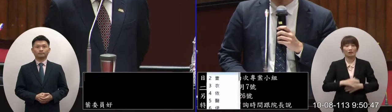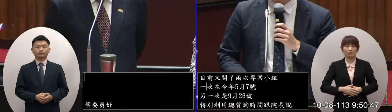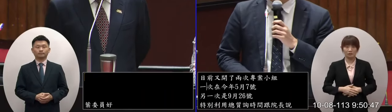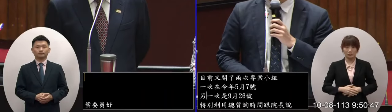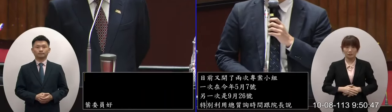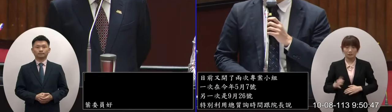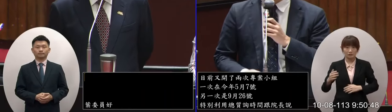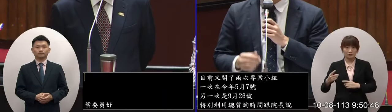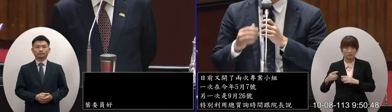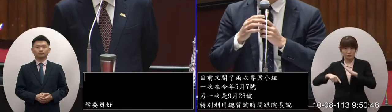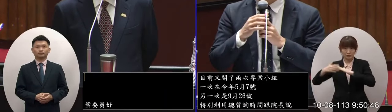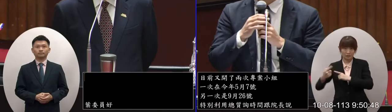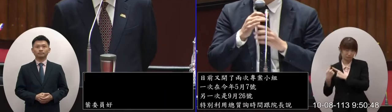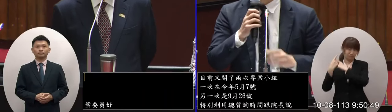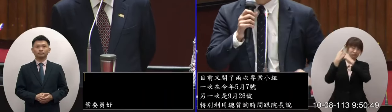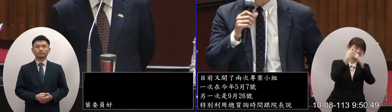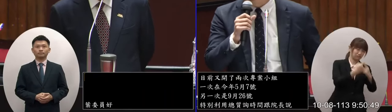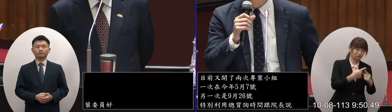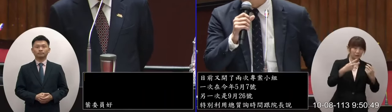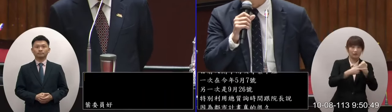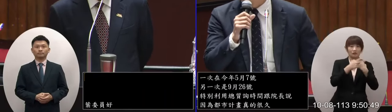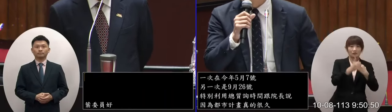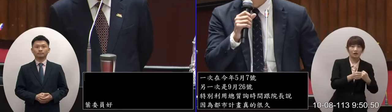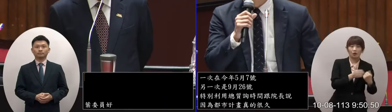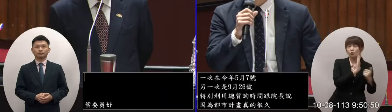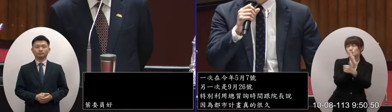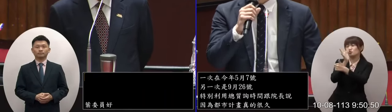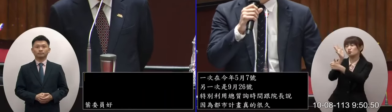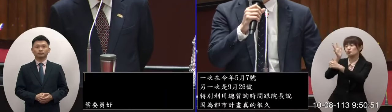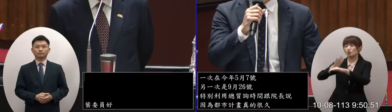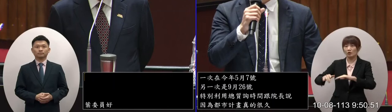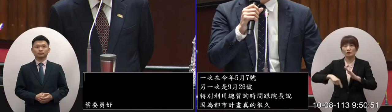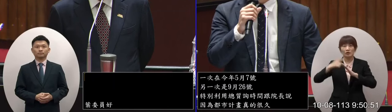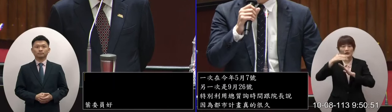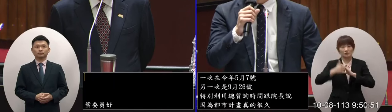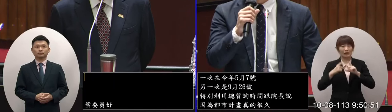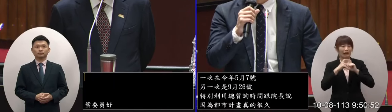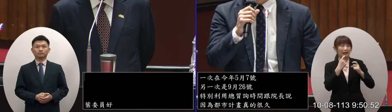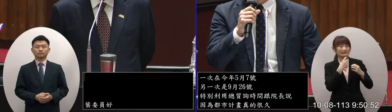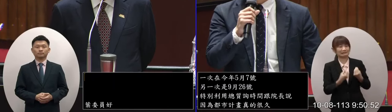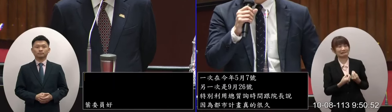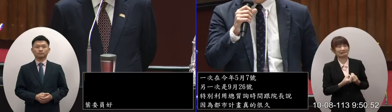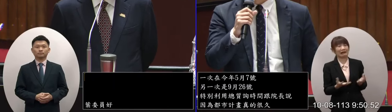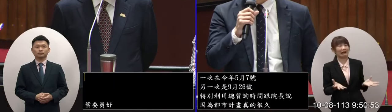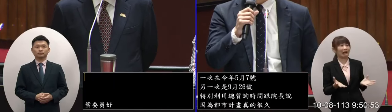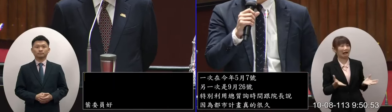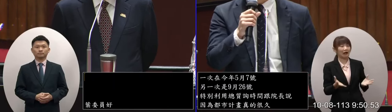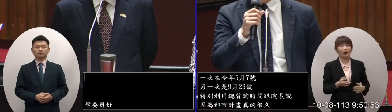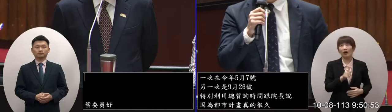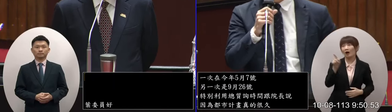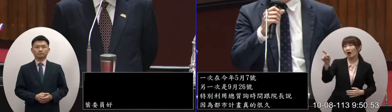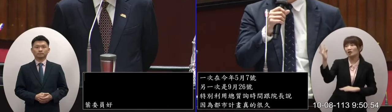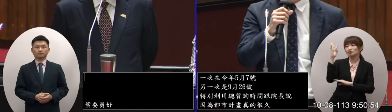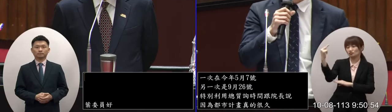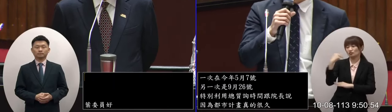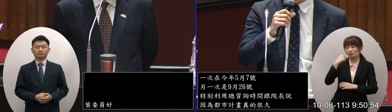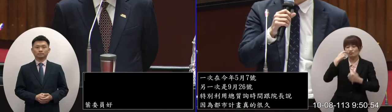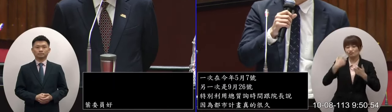They were asked by the local mayor about this urban plan and they couldn't answer it. As a result, the local people felt that The government seems to pay little attention to this urban project